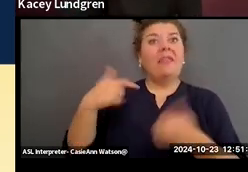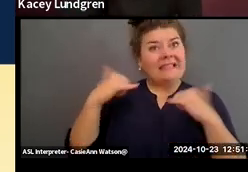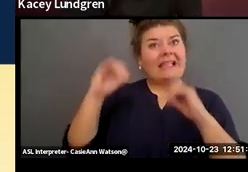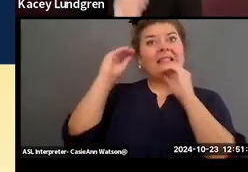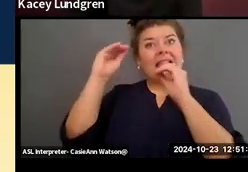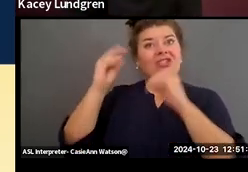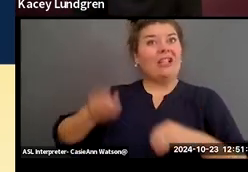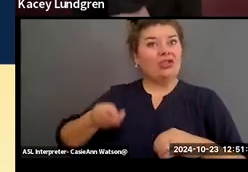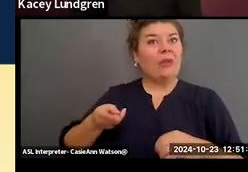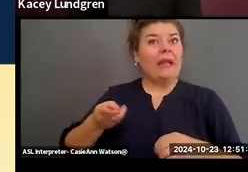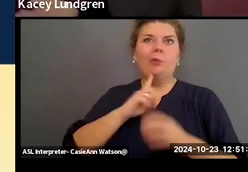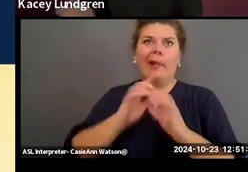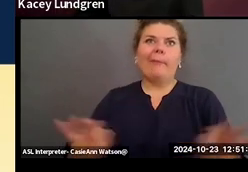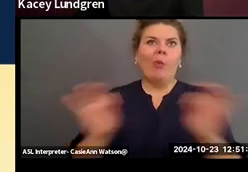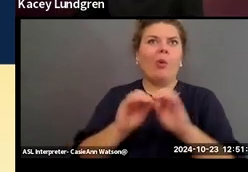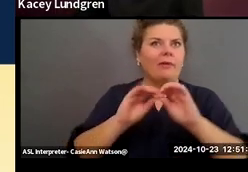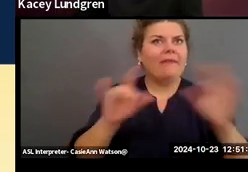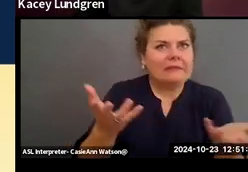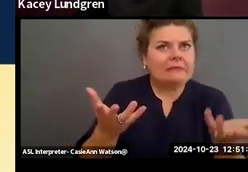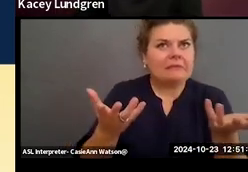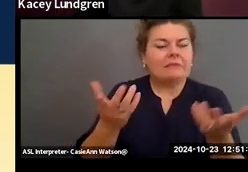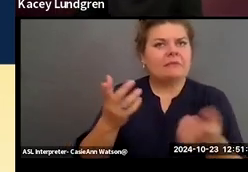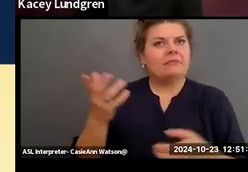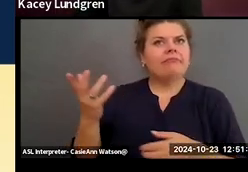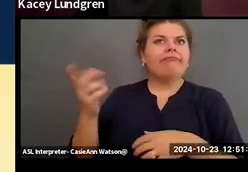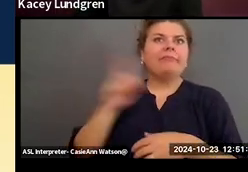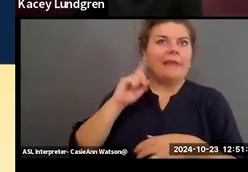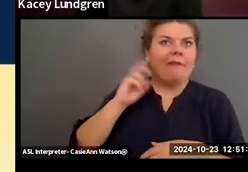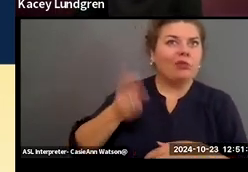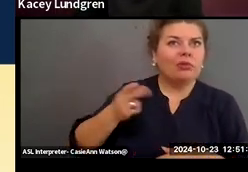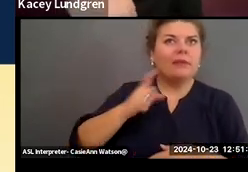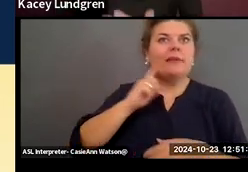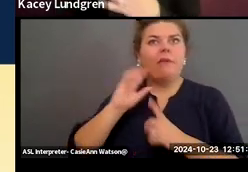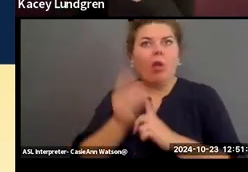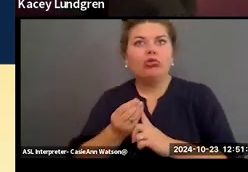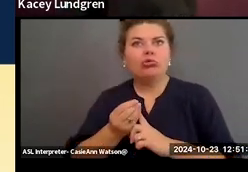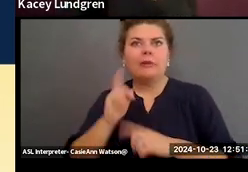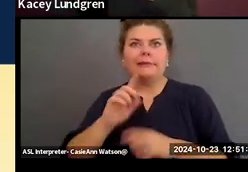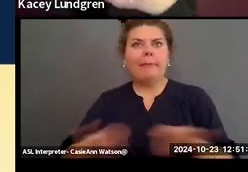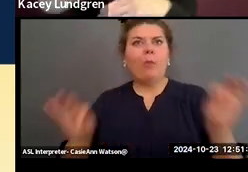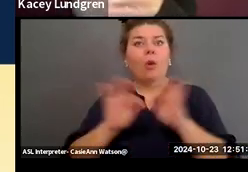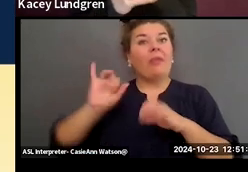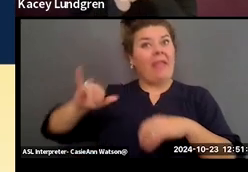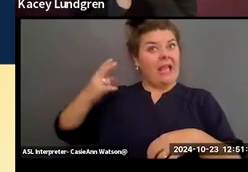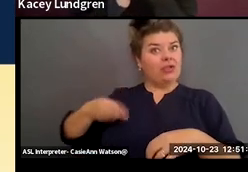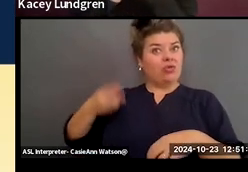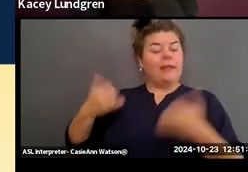The history is still really important. Obviously it's an important part of deaf history and deaf culture, so that history is still taught.